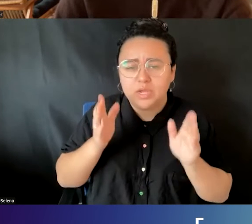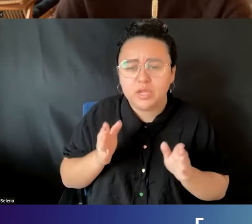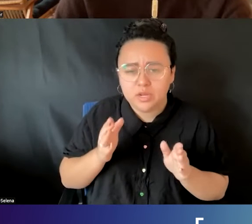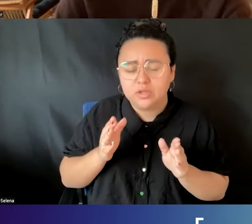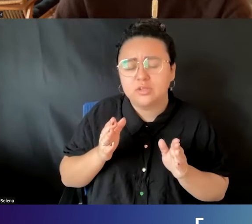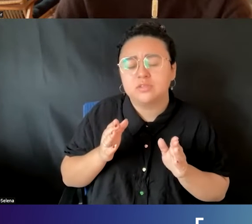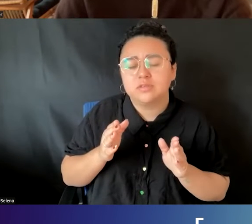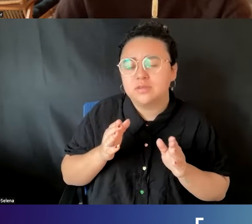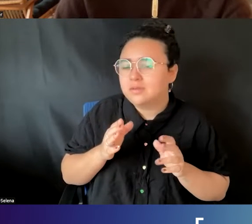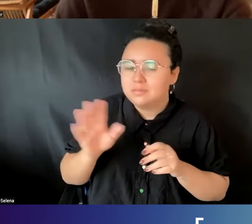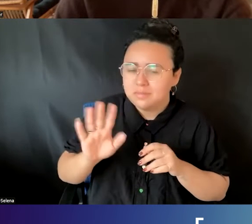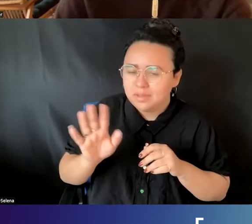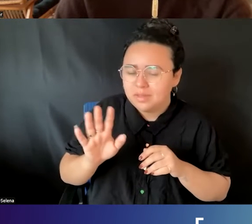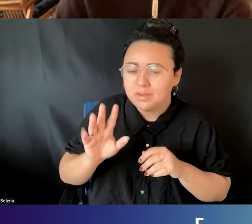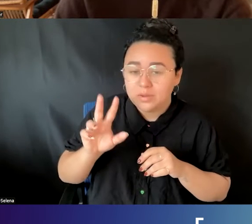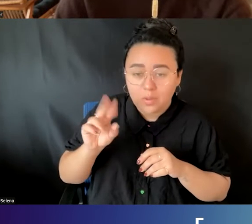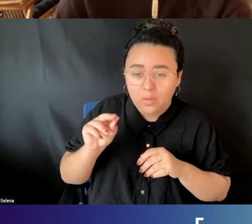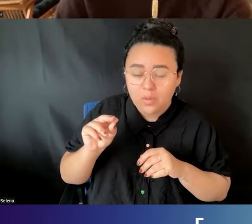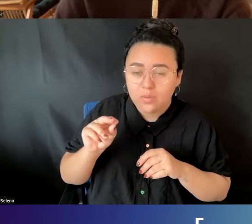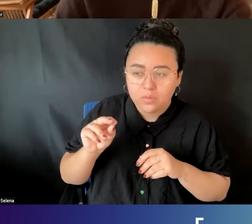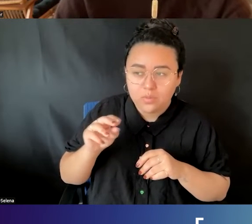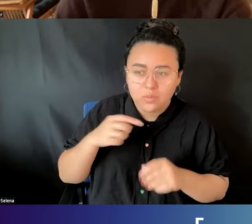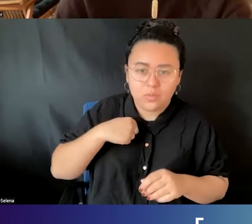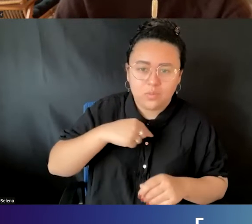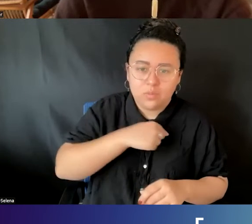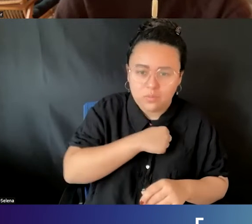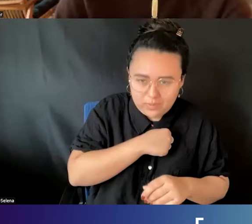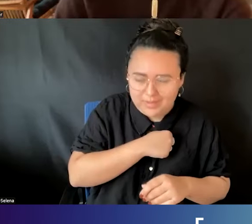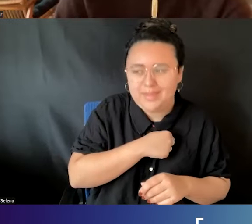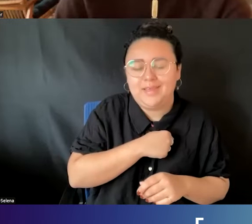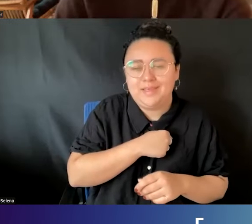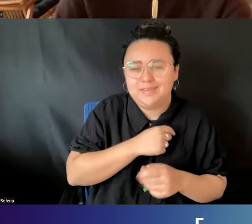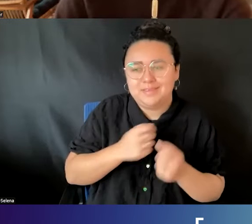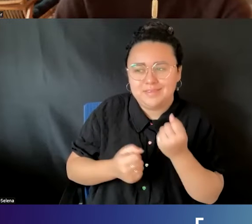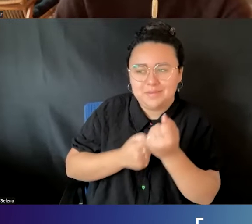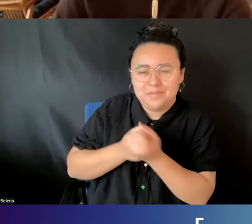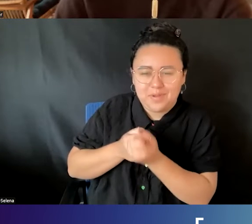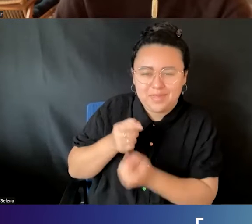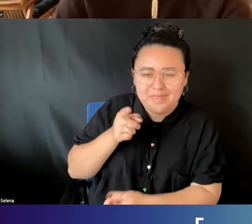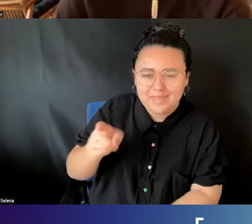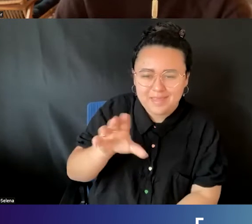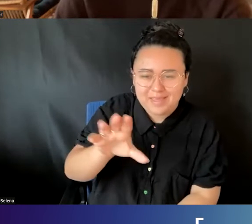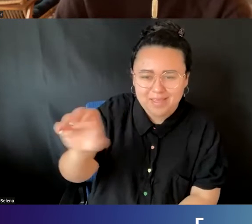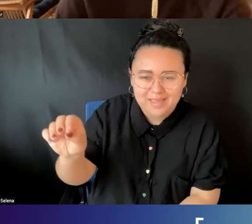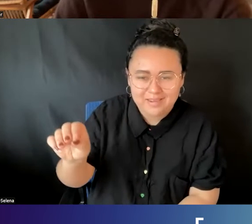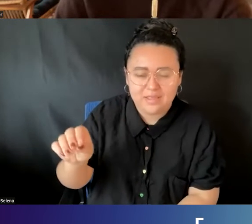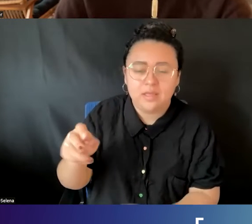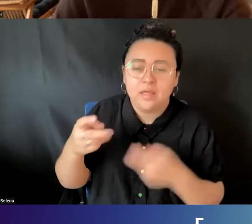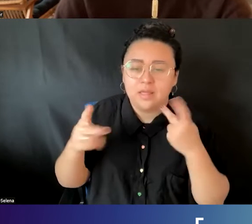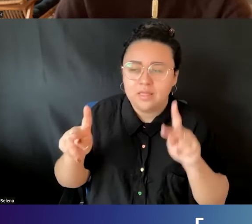But in fact, we are the driving machine behind these companies that gives them credibility, that brings them awards